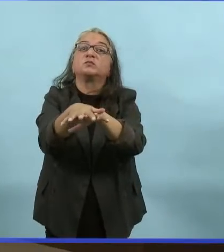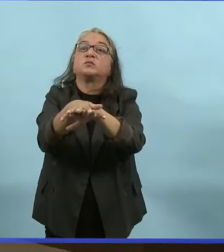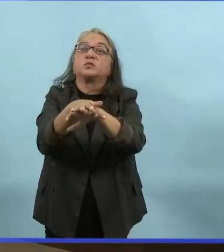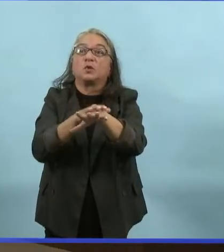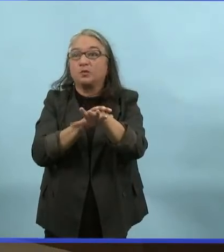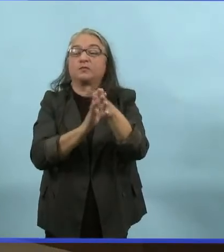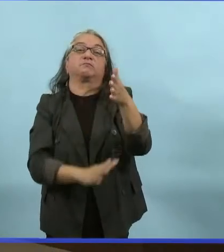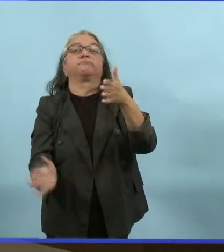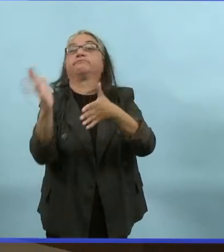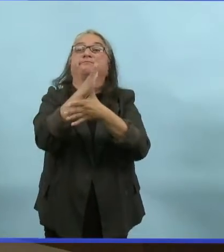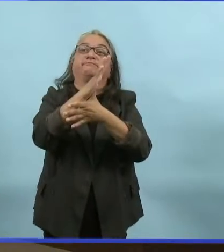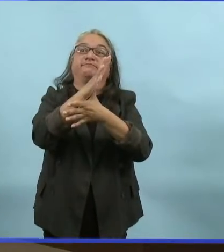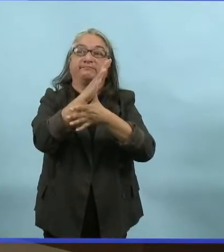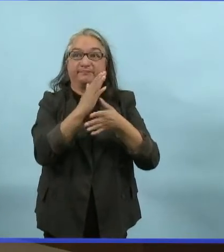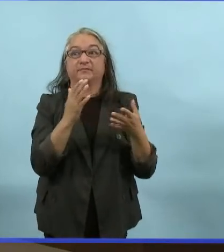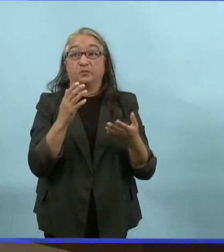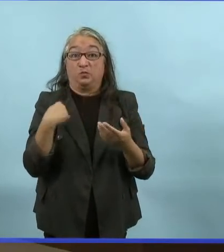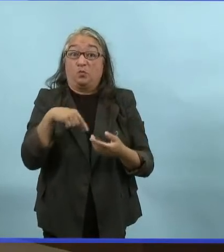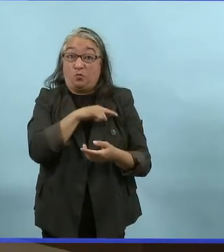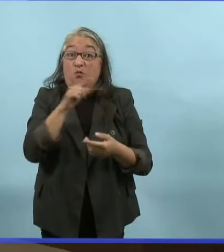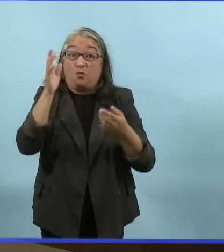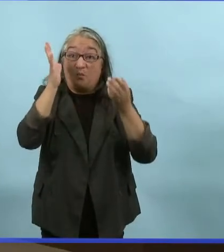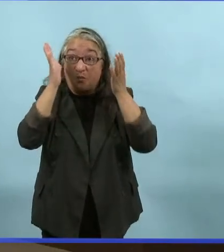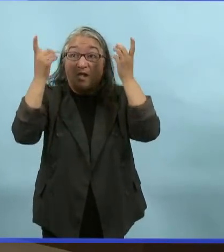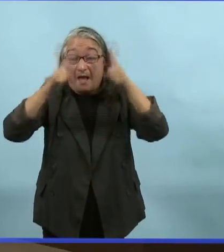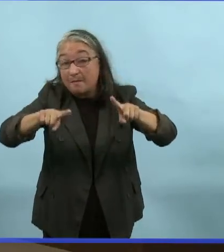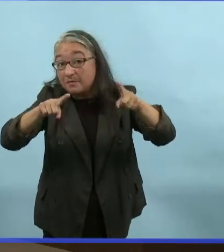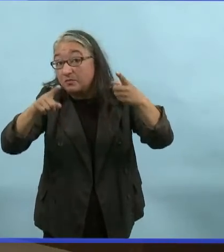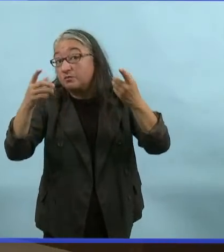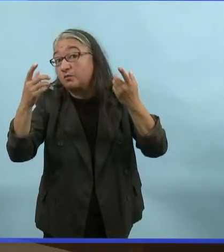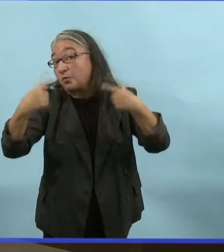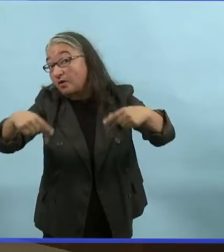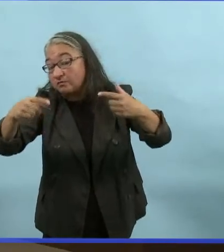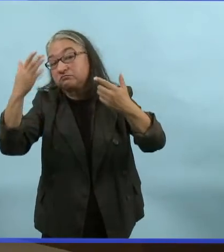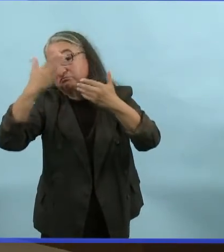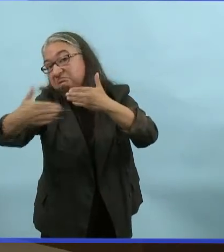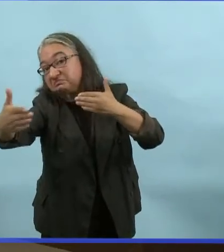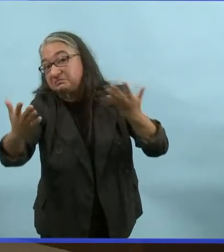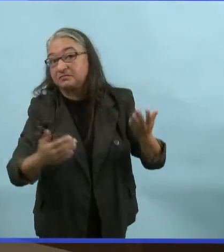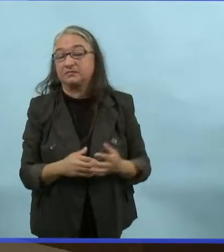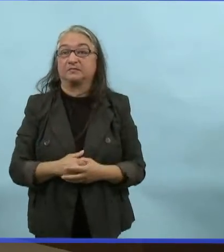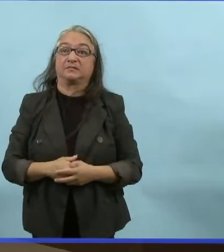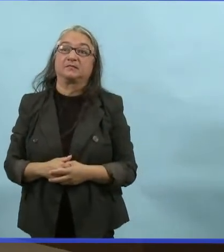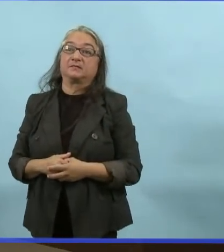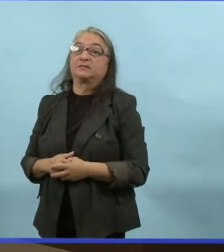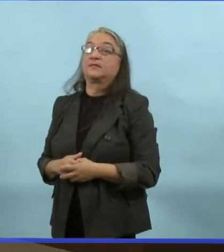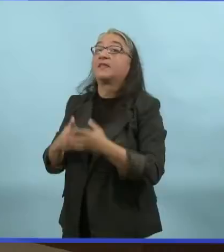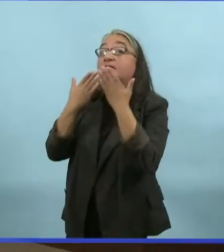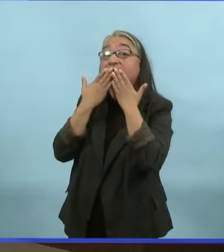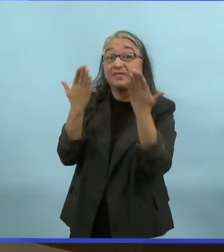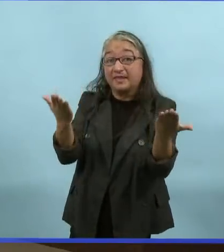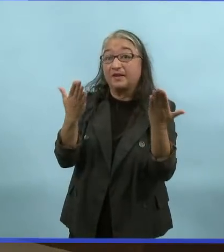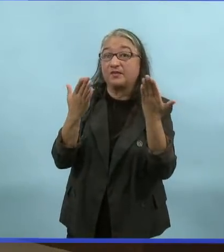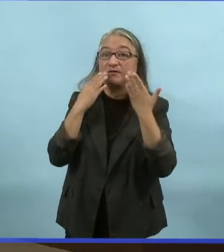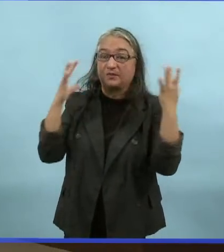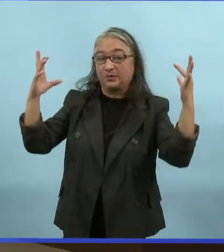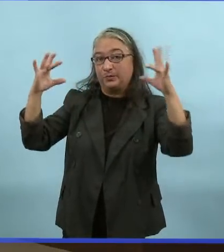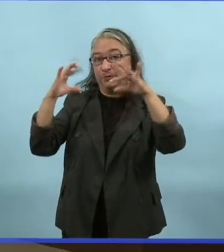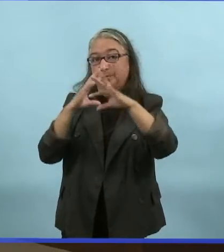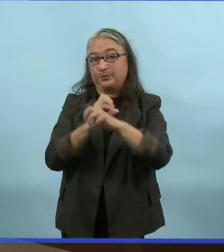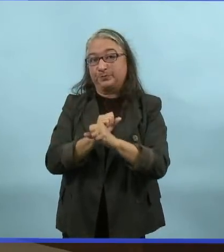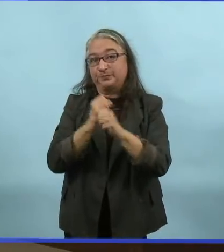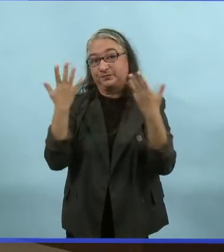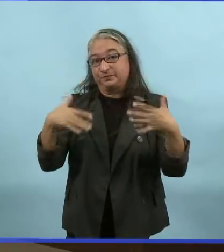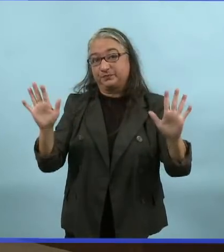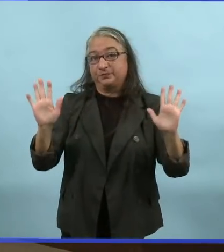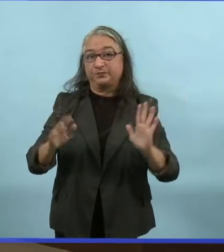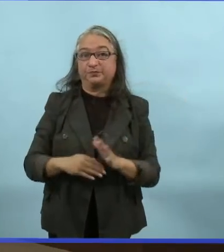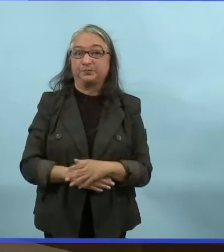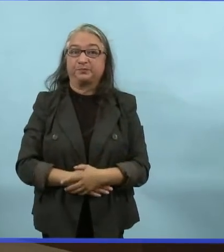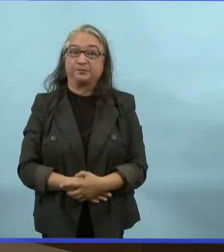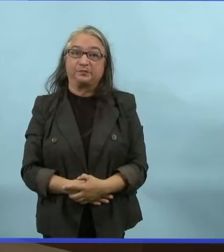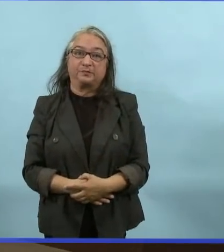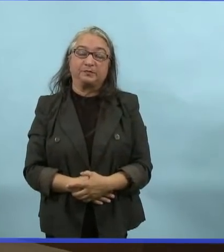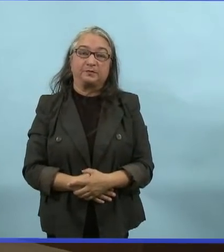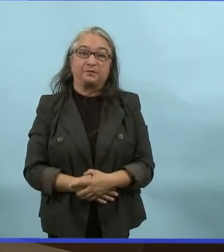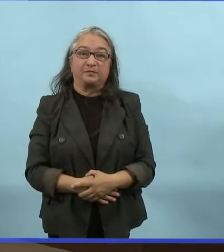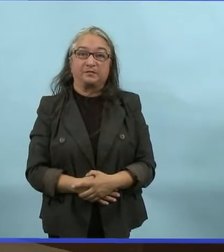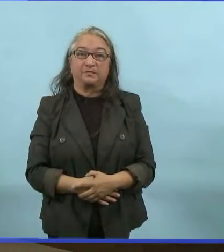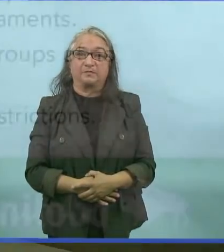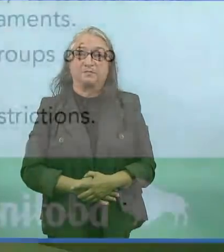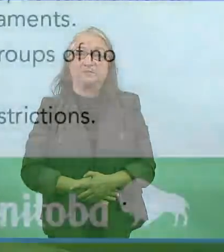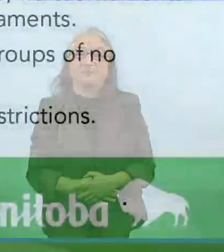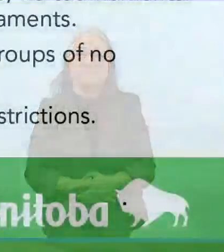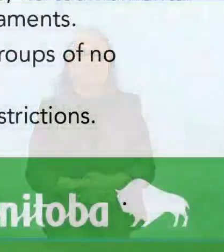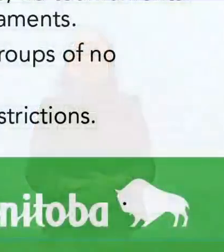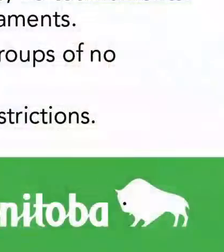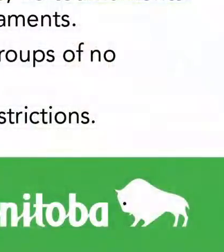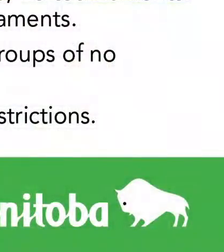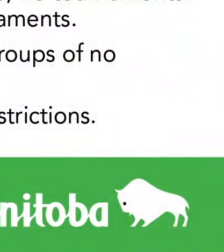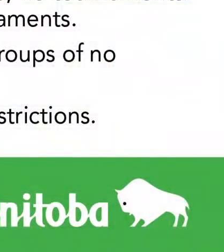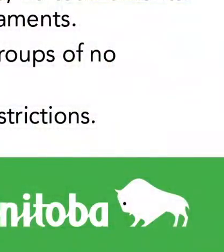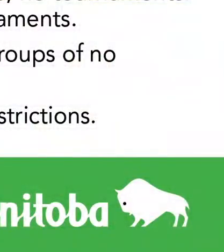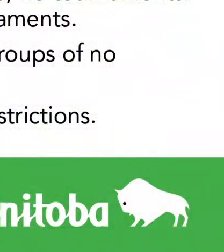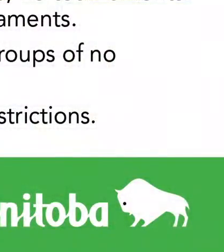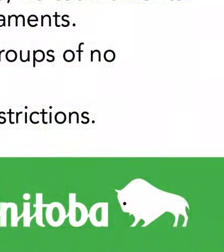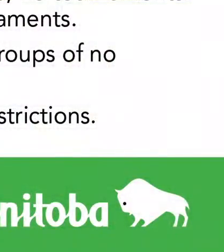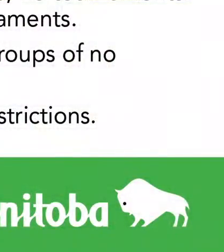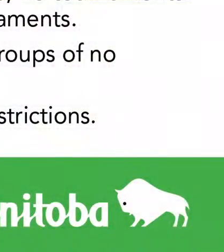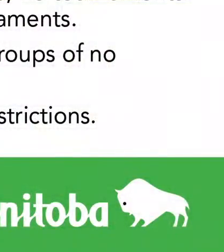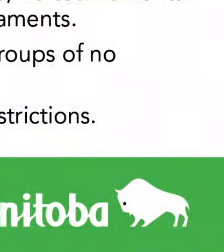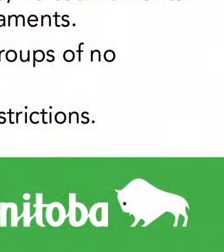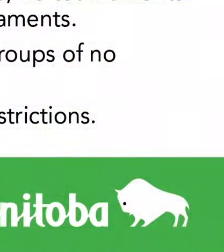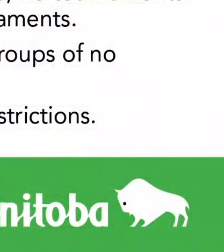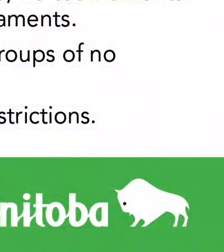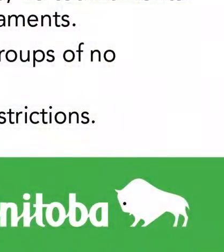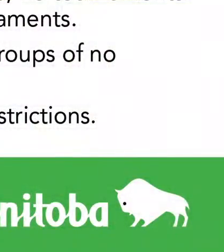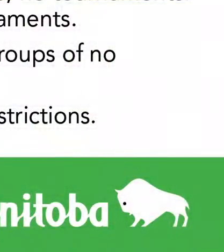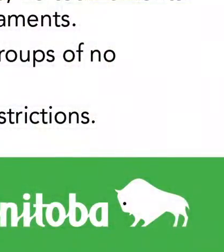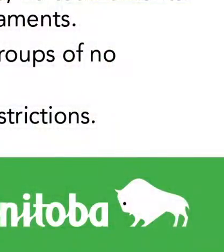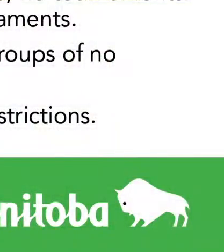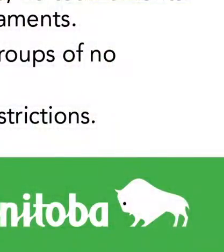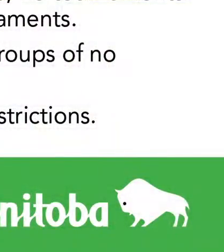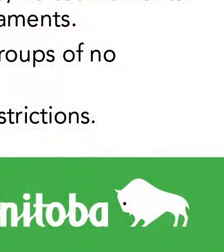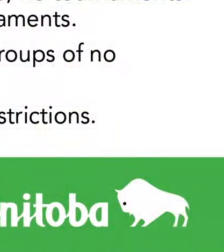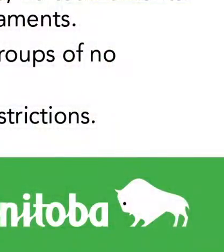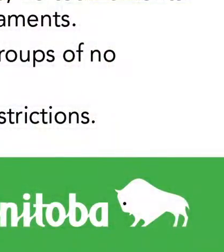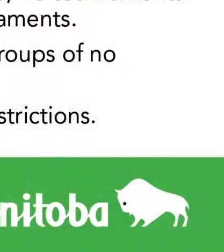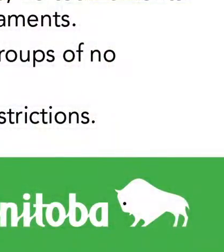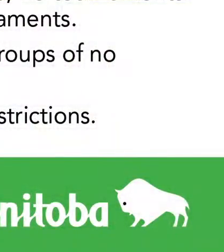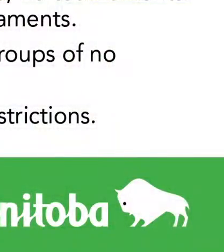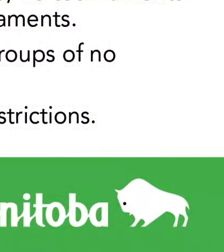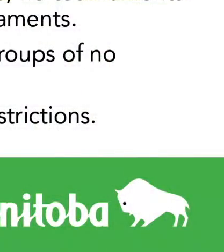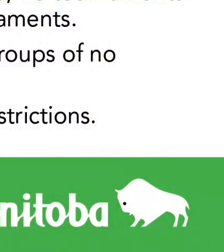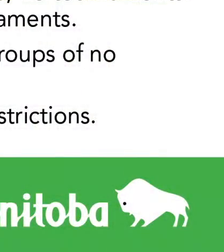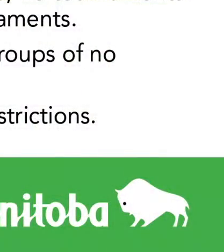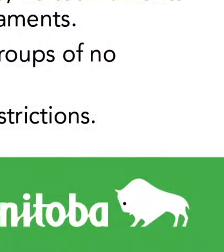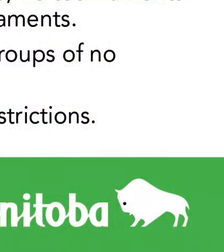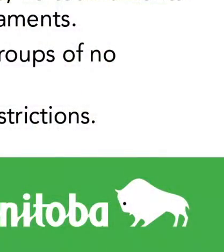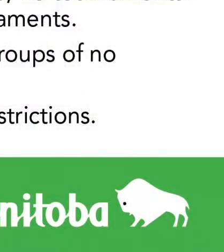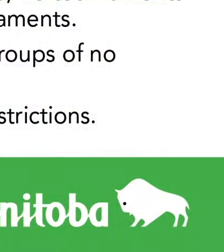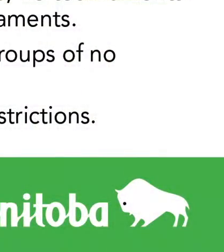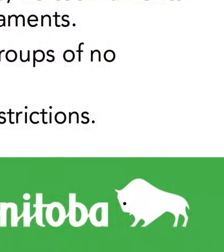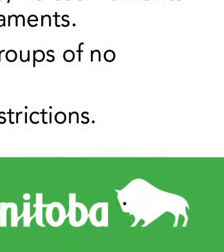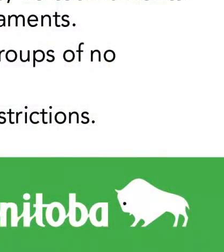thank you doctor thanks everyone this concludes our media briefing